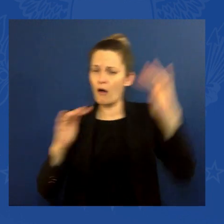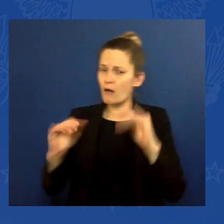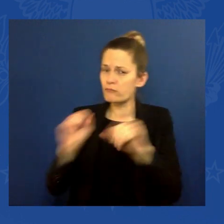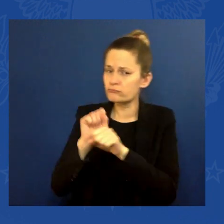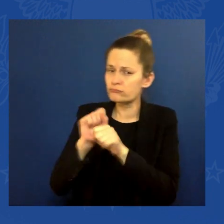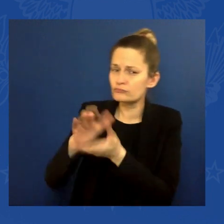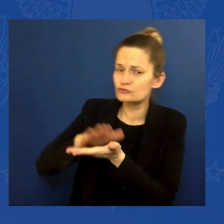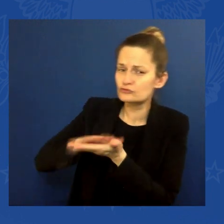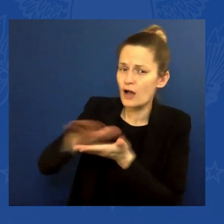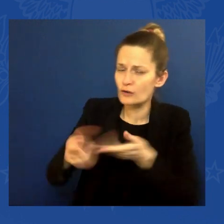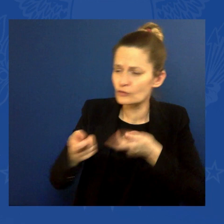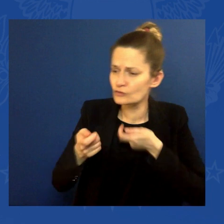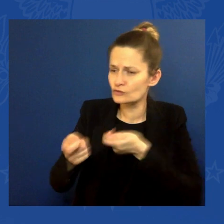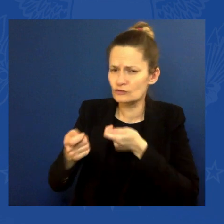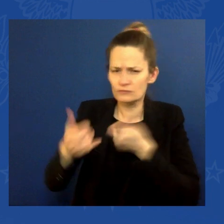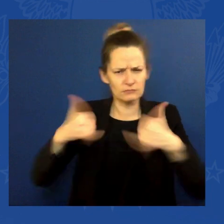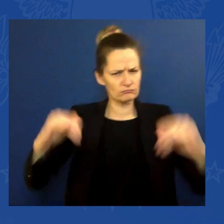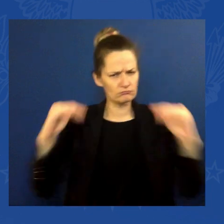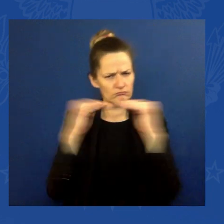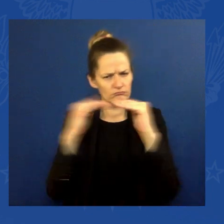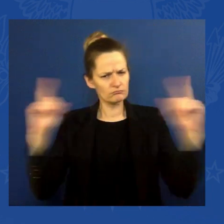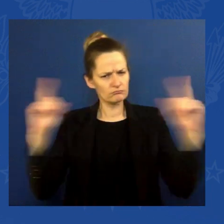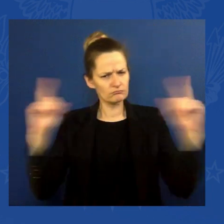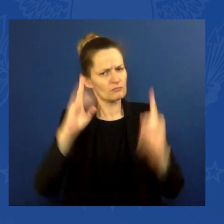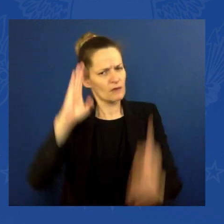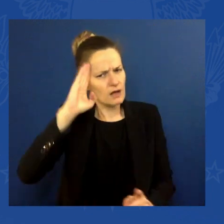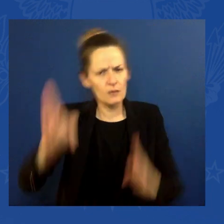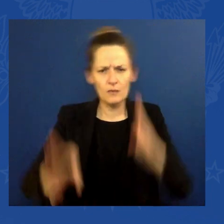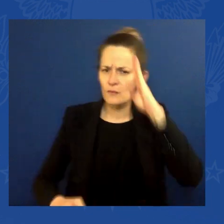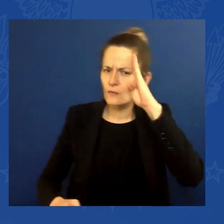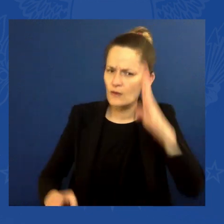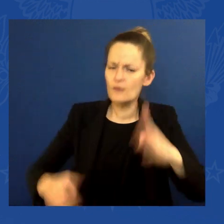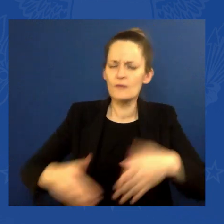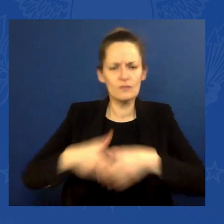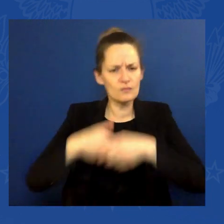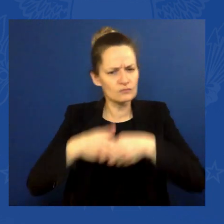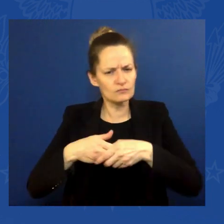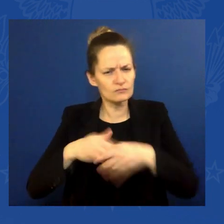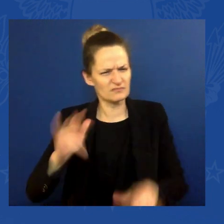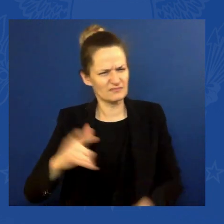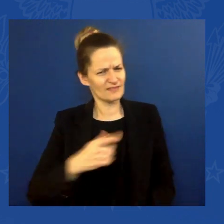that we've always shared a deep spark. Everything between us runs deep --